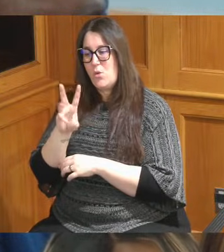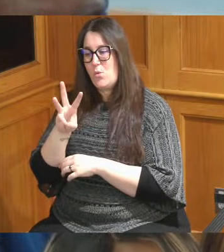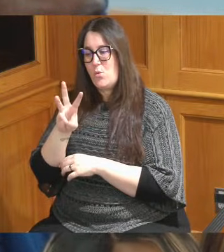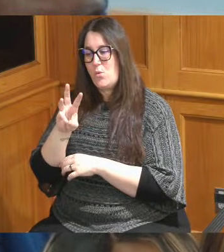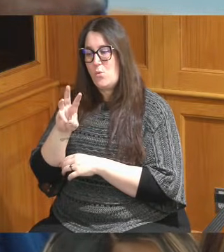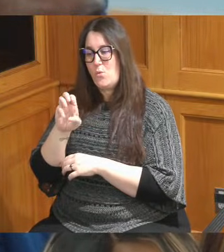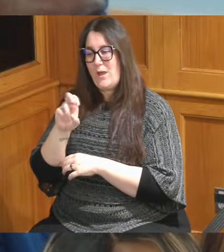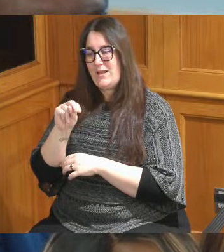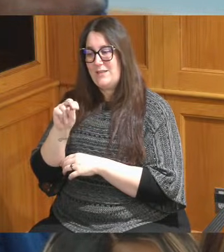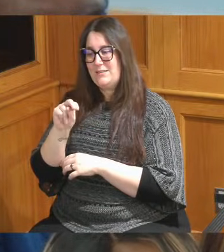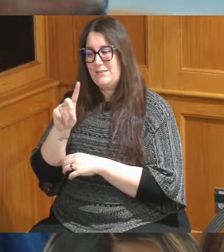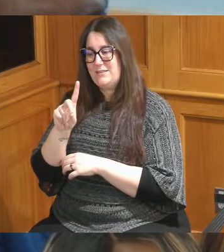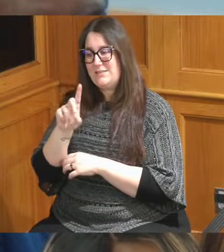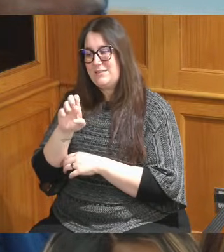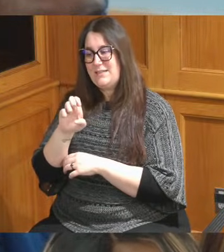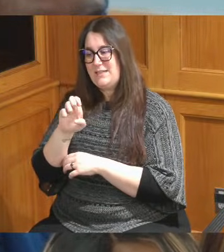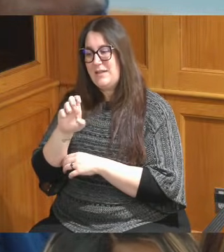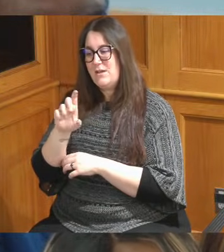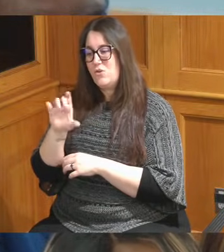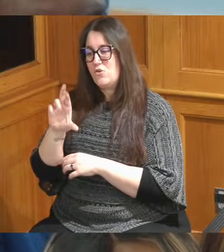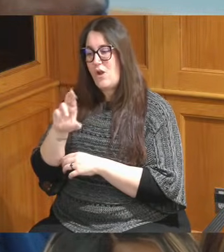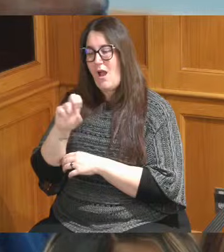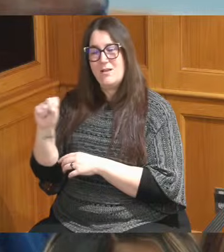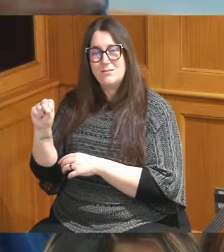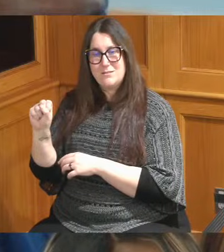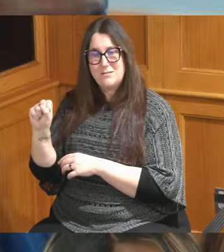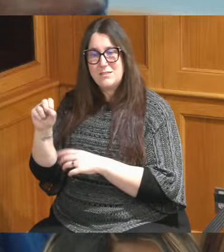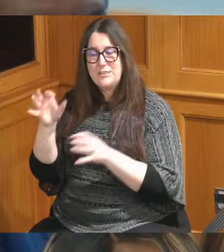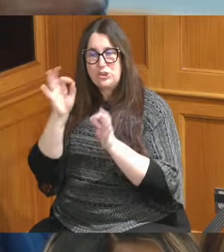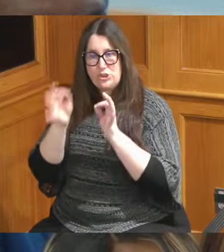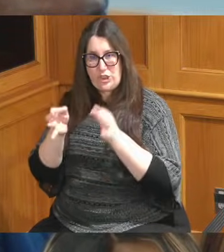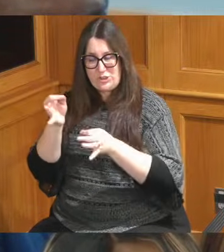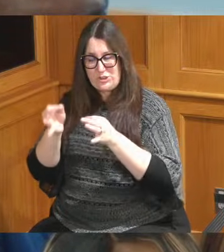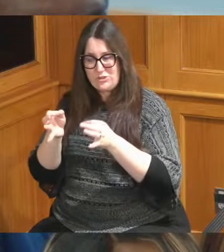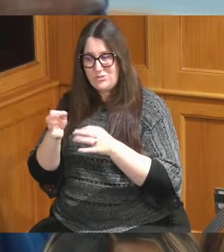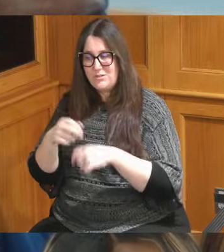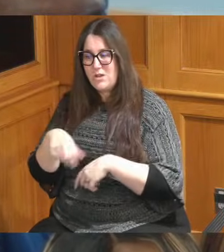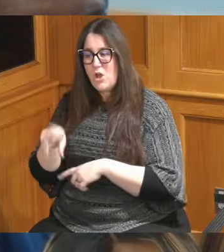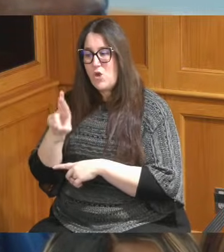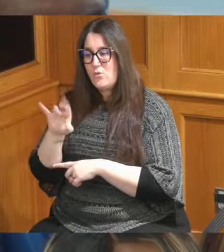Trina has additionally facilitated community partnerships with the River City Correctional,